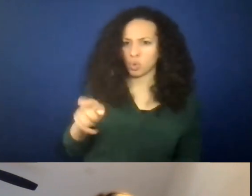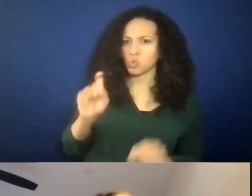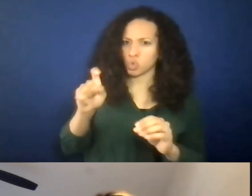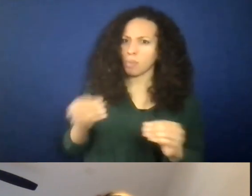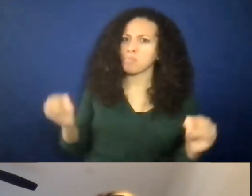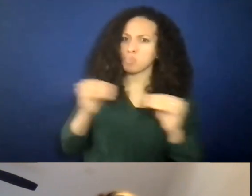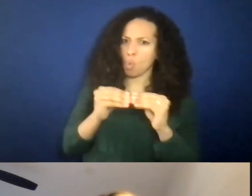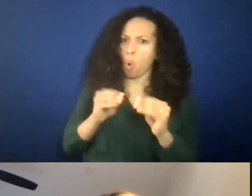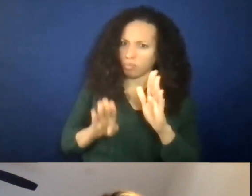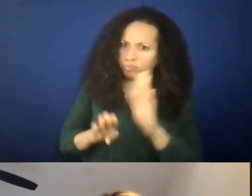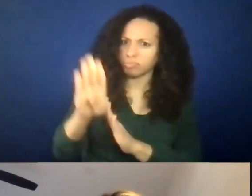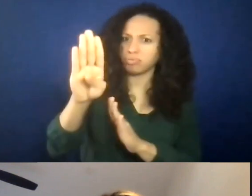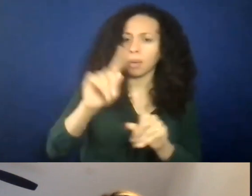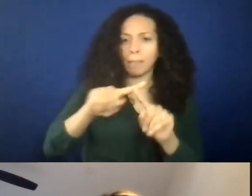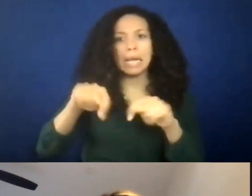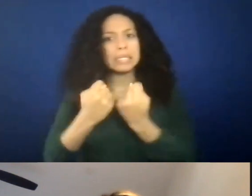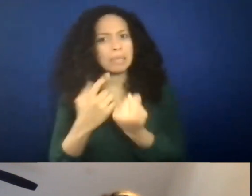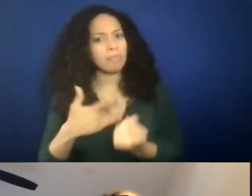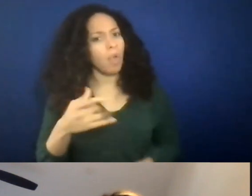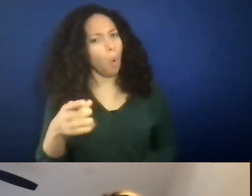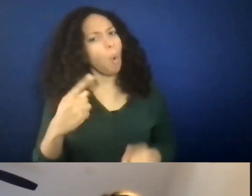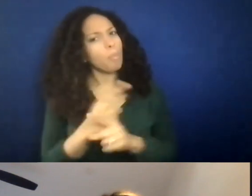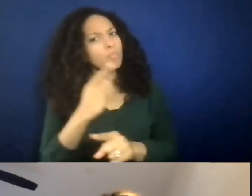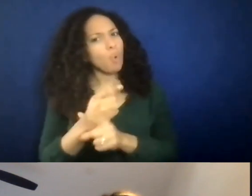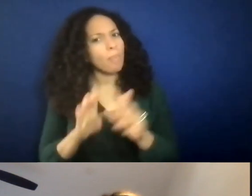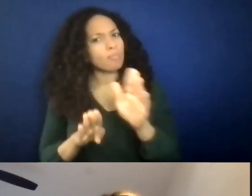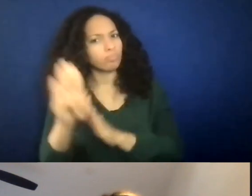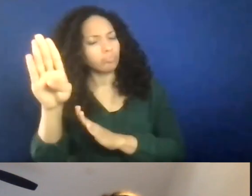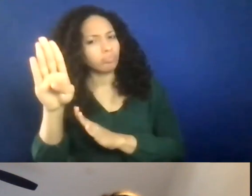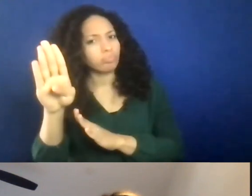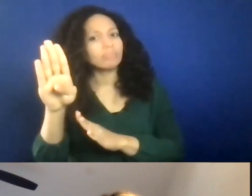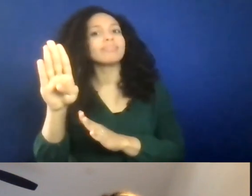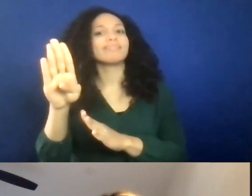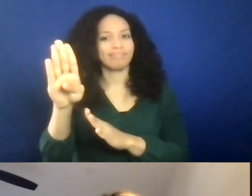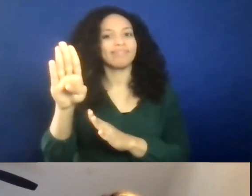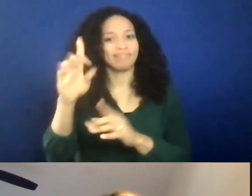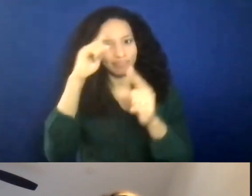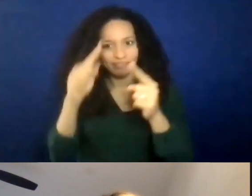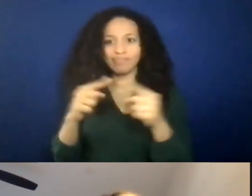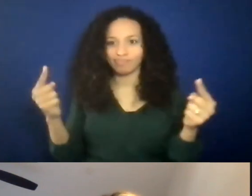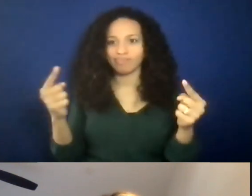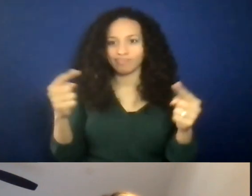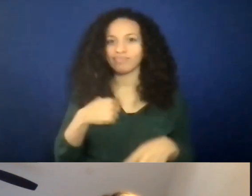that they're making appropriate progress, I see a lot of conflict during that time too.